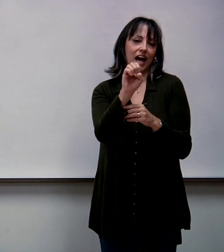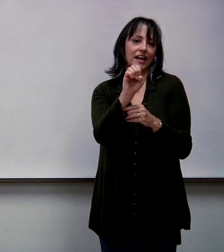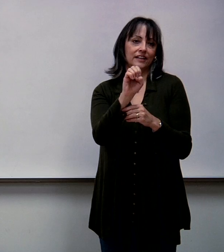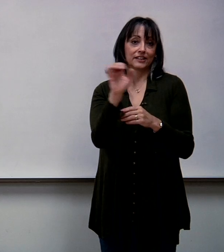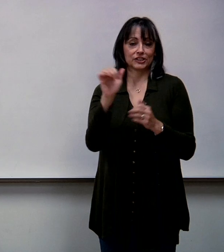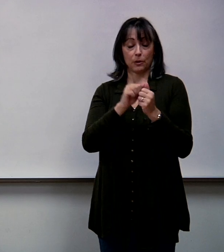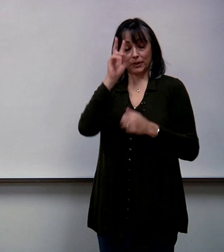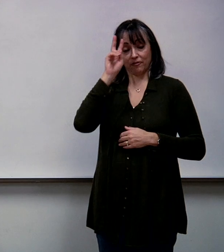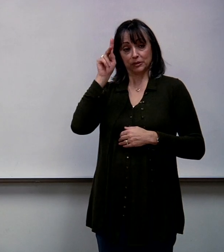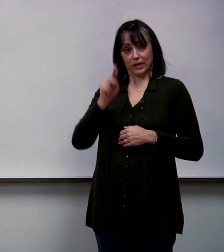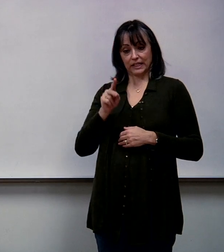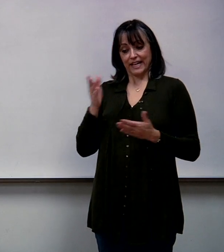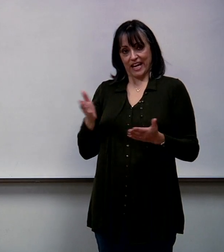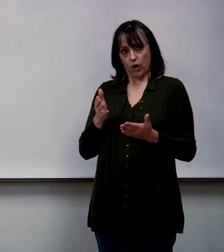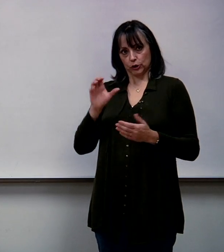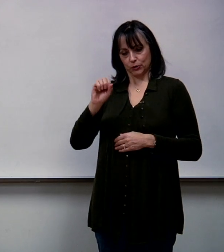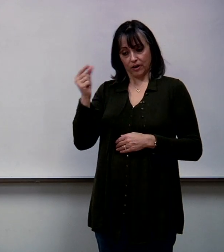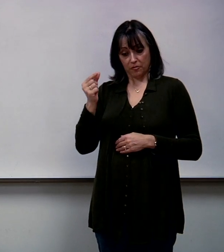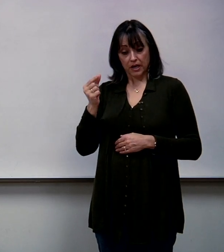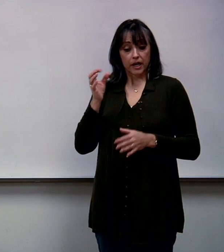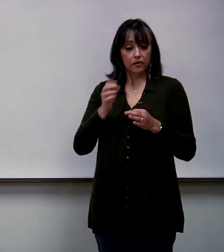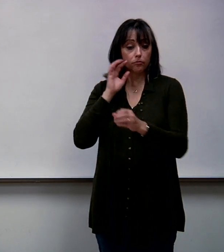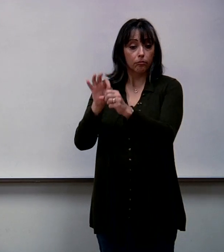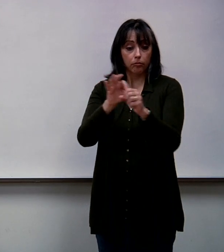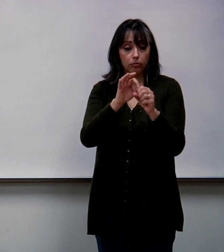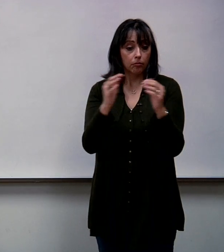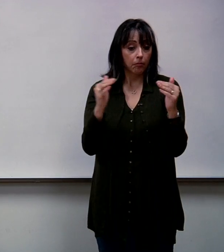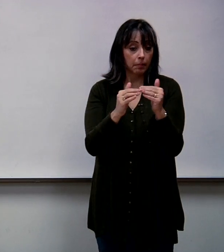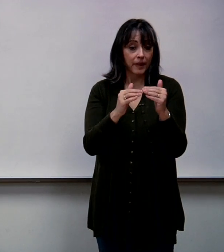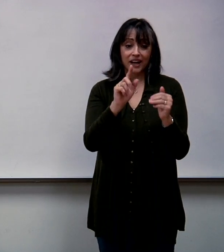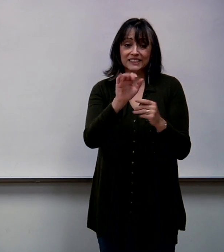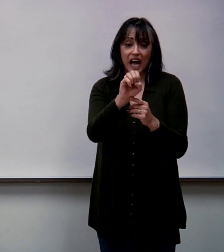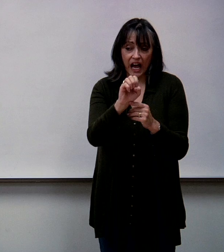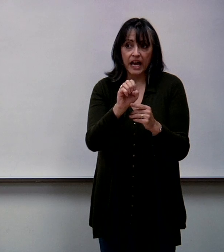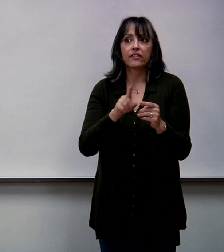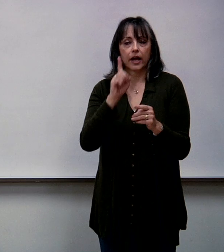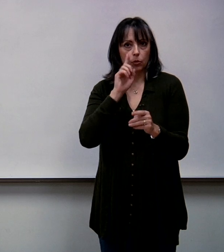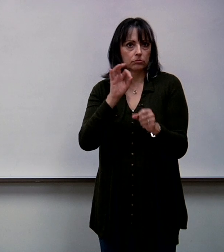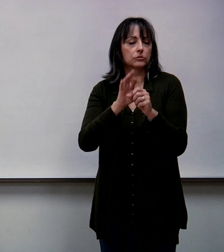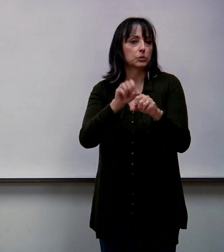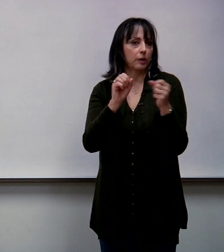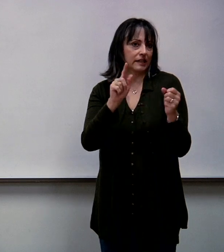the tie-breaking vote. Otherwise, however the vice president doesn't vote.